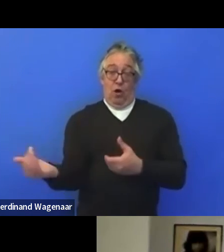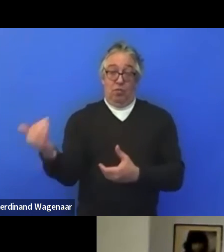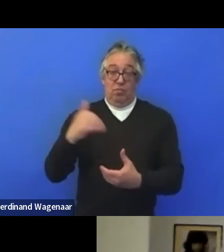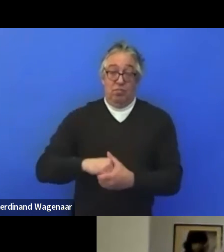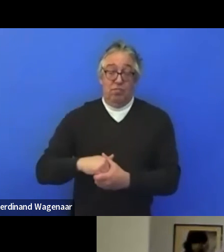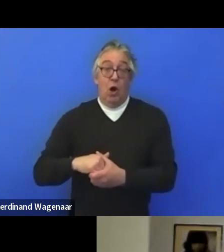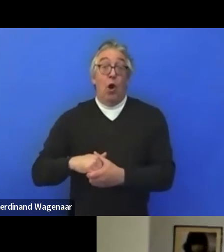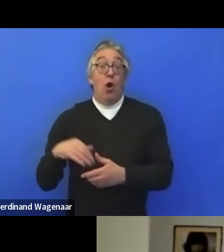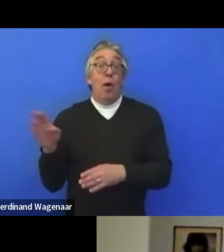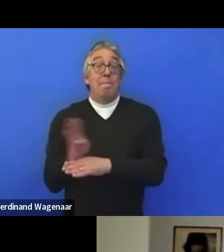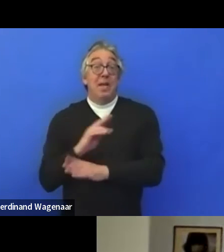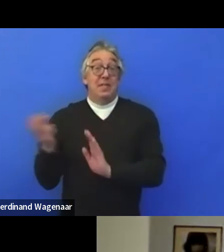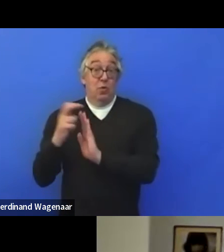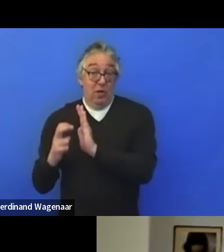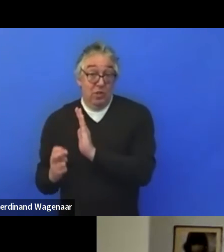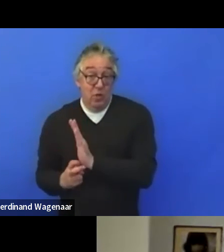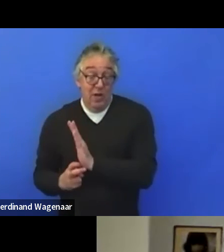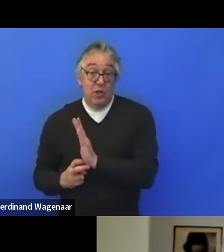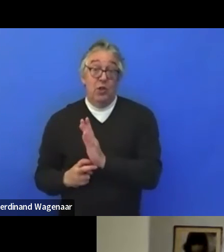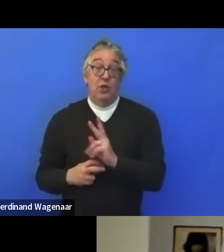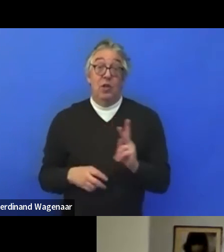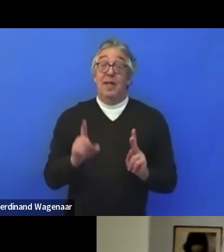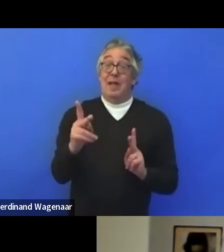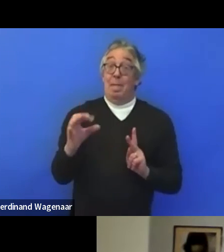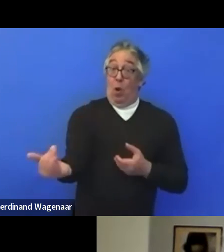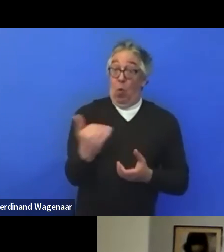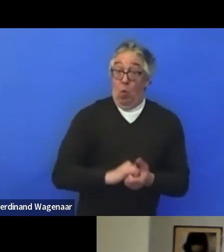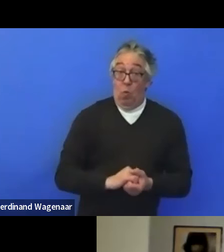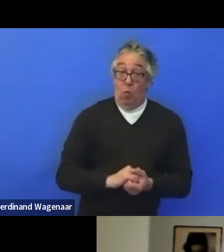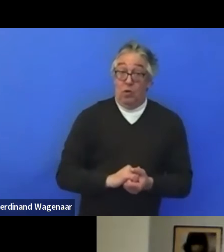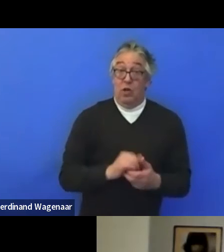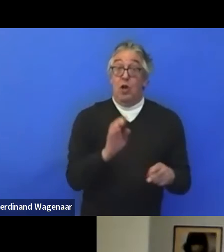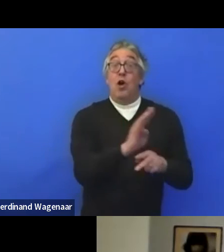We have OPDs that are working in different parts of the country,